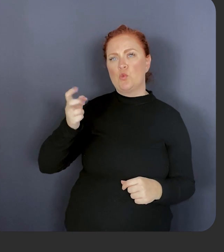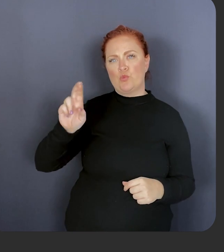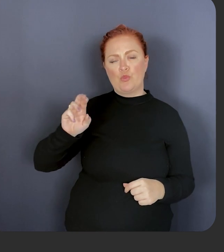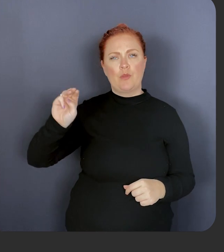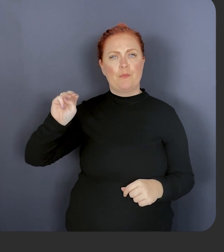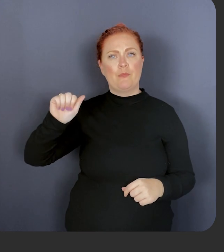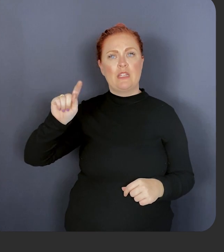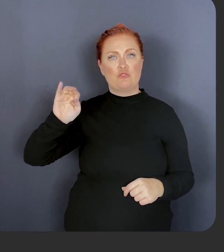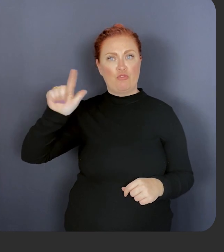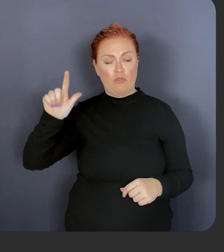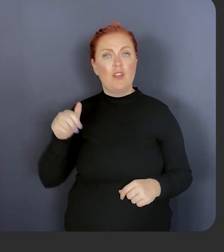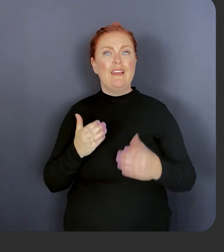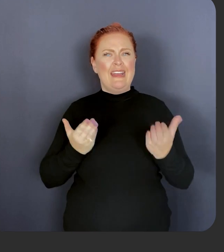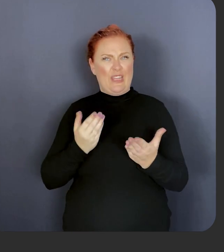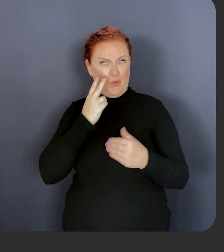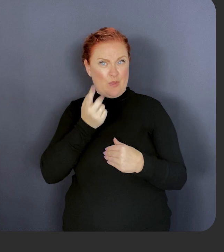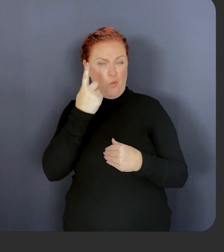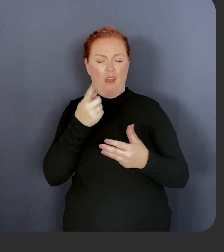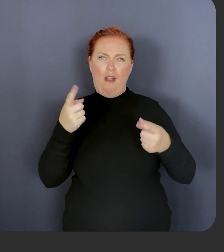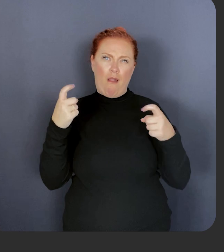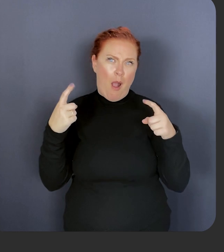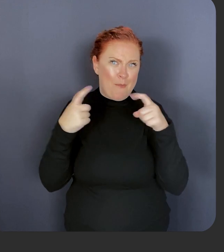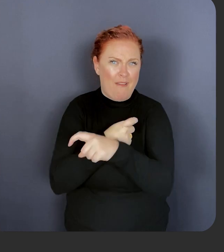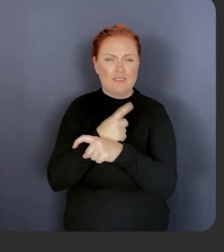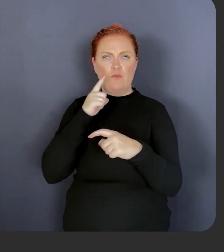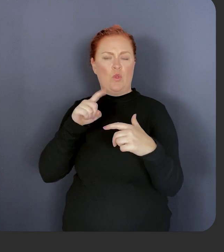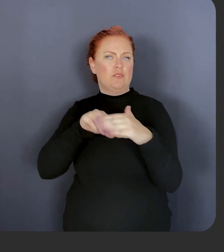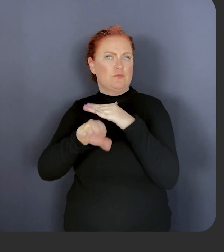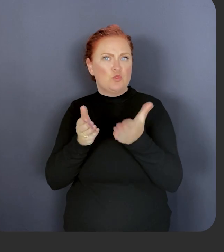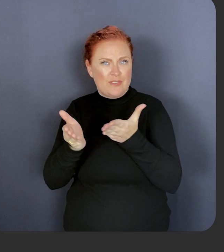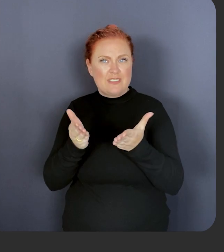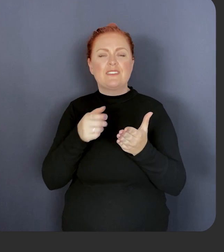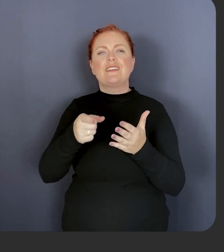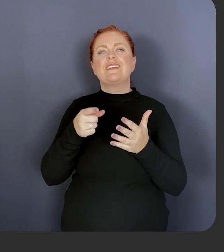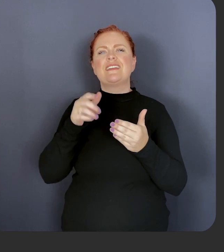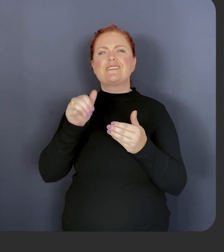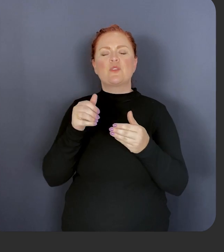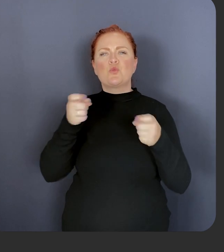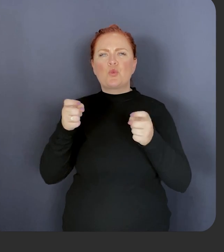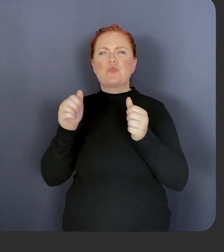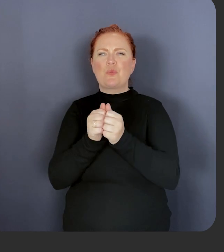So here you can see that one of the complicated interaction patterns for accessibility services is nested controls.